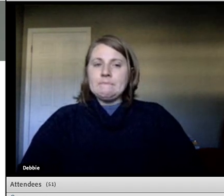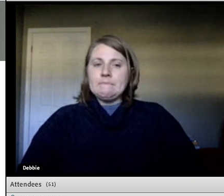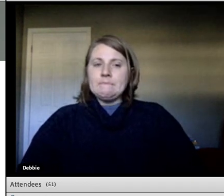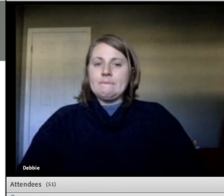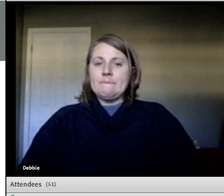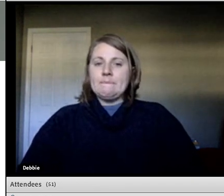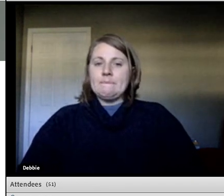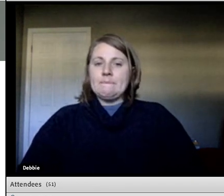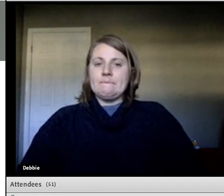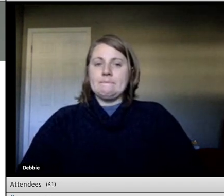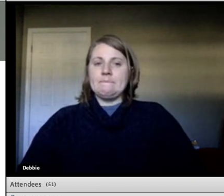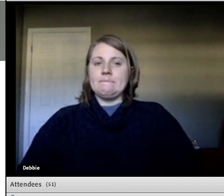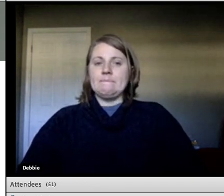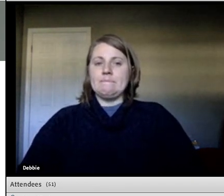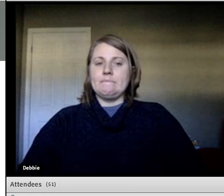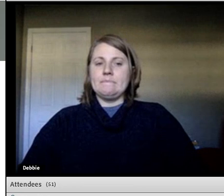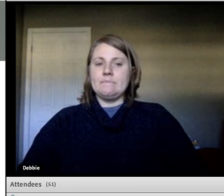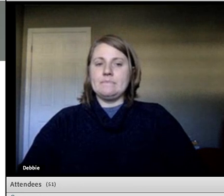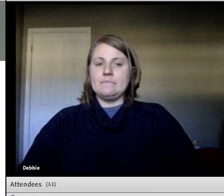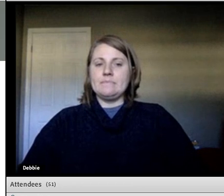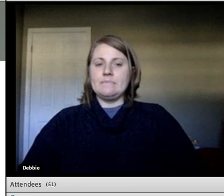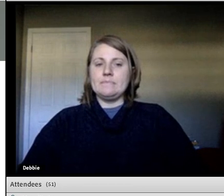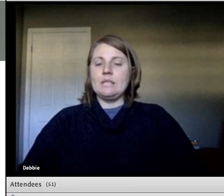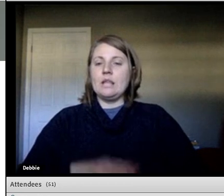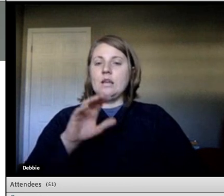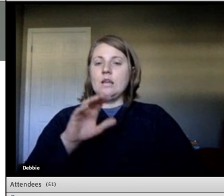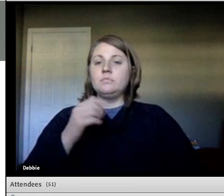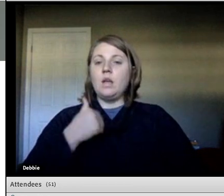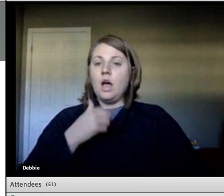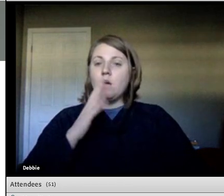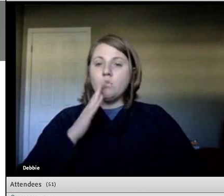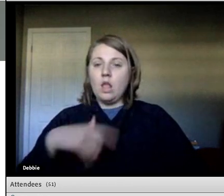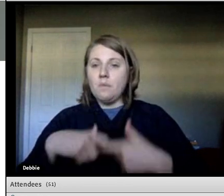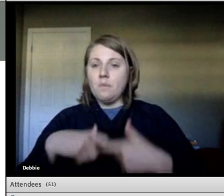I'm just going to pause. Before we jump into editing software